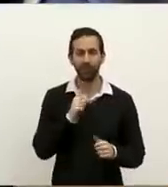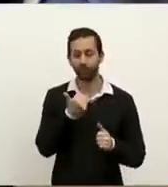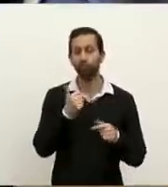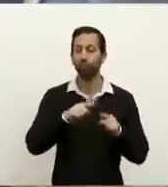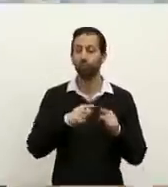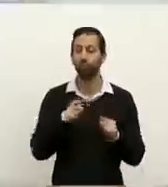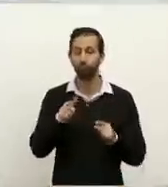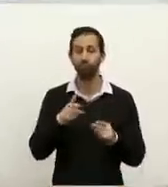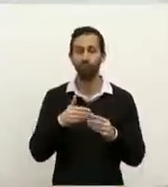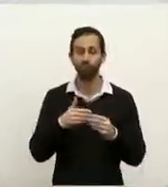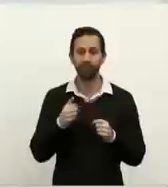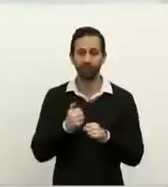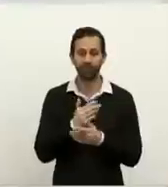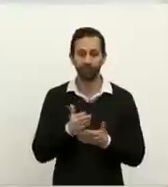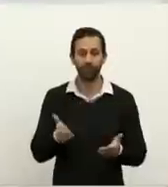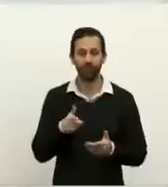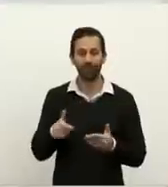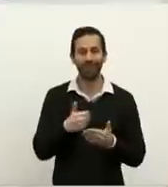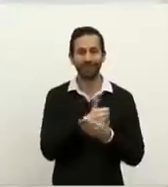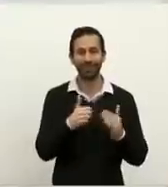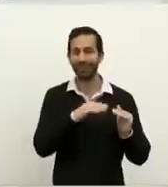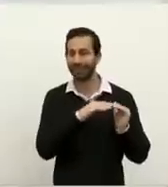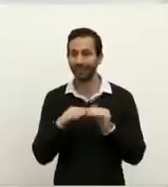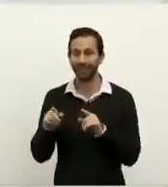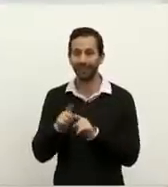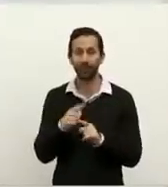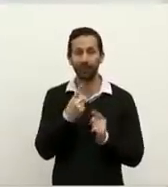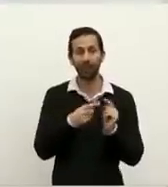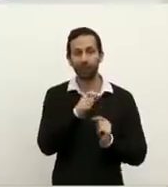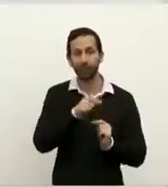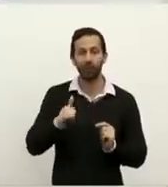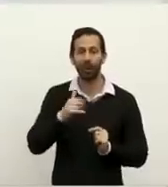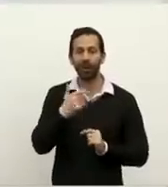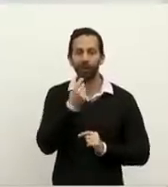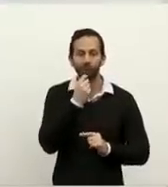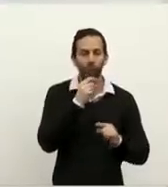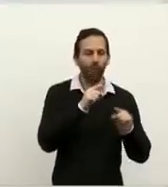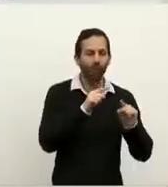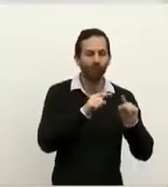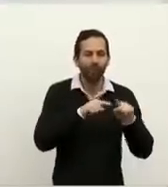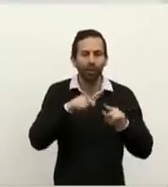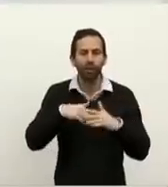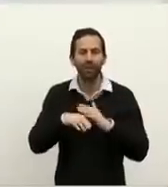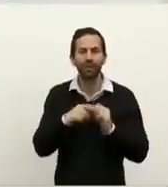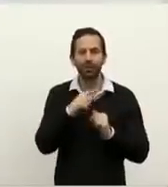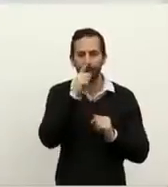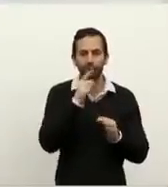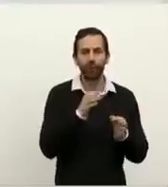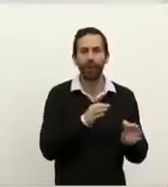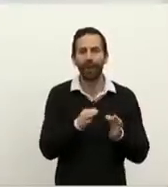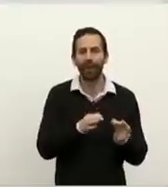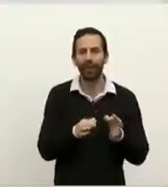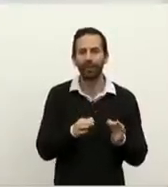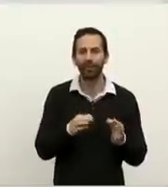but each participant is given (CROSSTALK) and there are small variations in people's plans, even with similar disabilities.